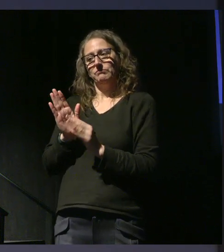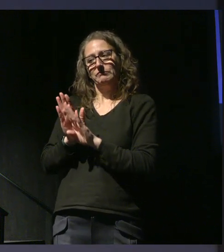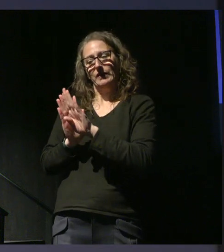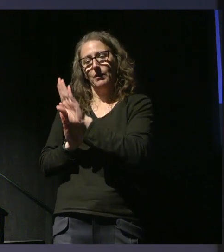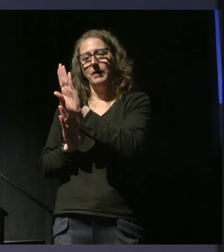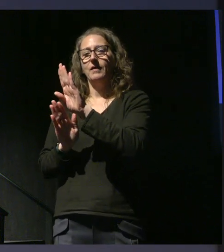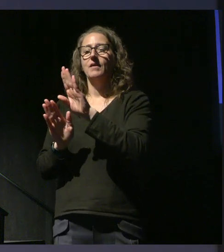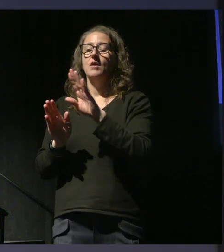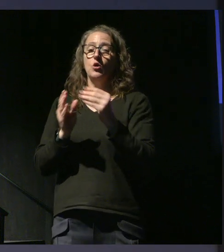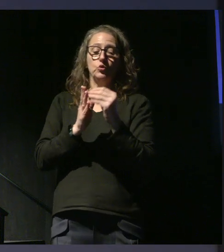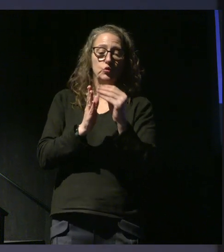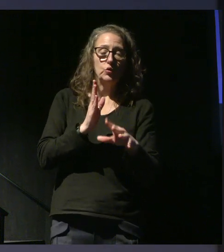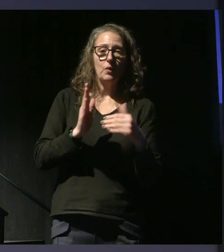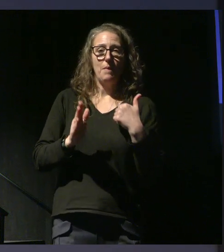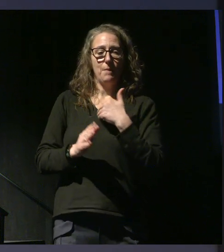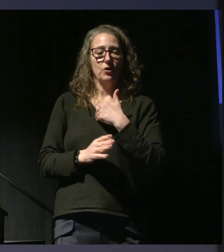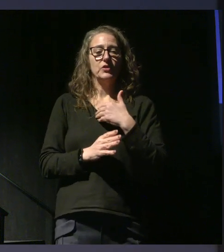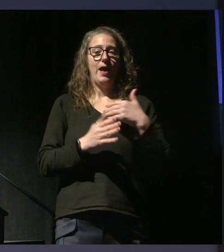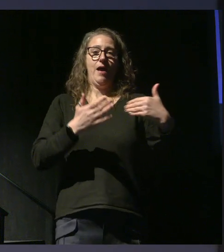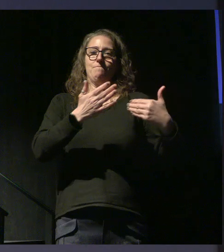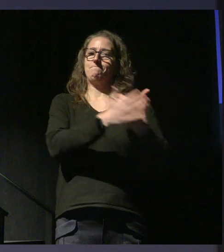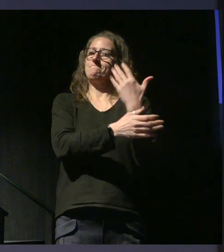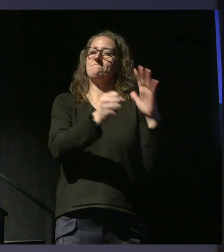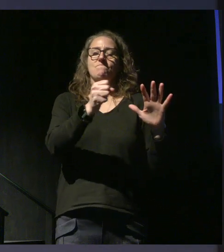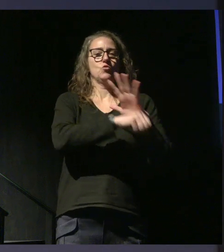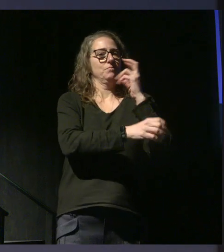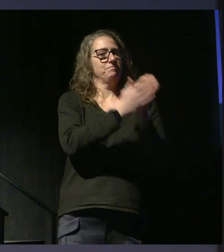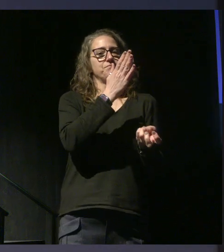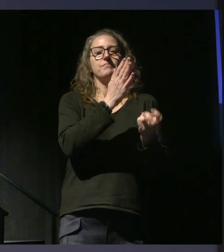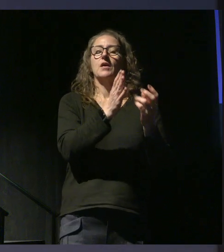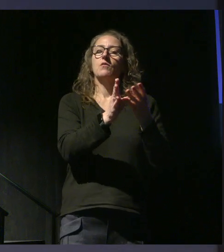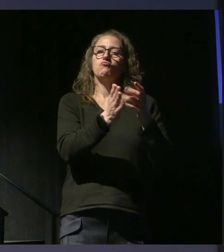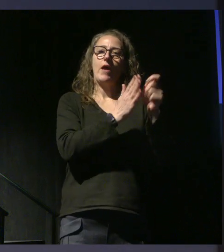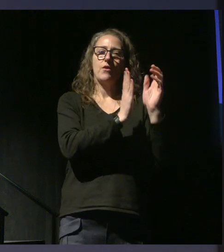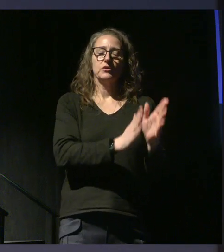membership for authors who have book deals. When you're a member, you get access to really helpful